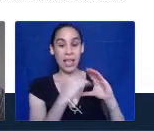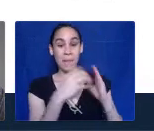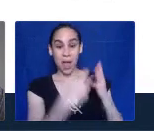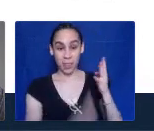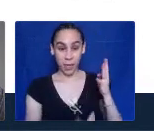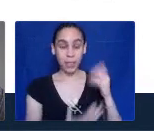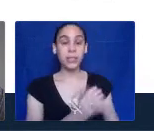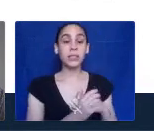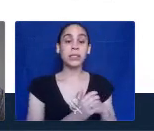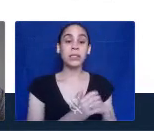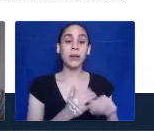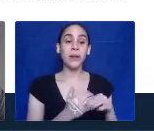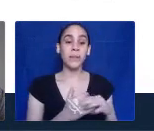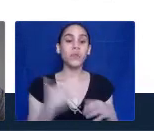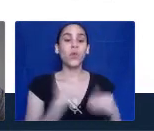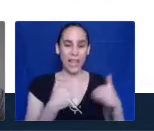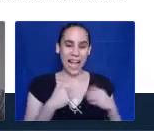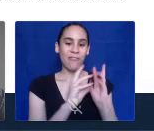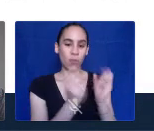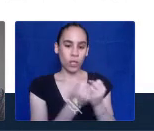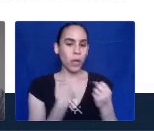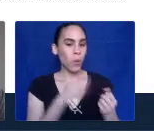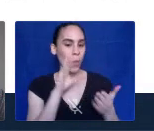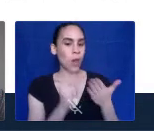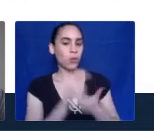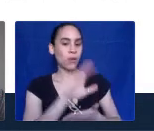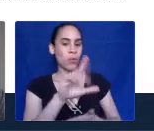actually with the workshops where you review your linkedin and give you feedback on it um